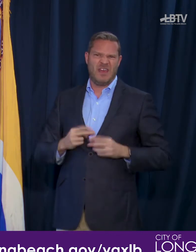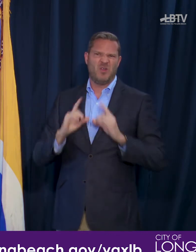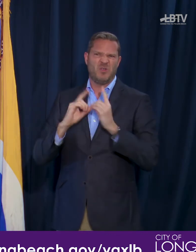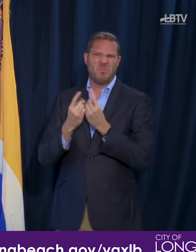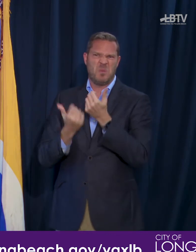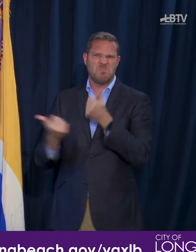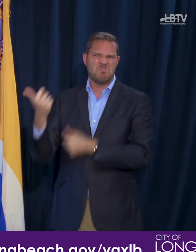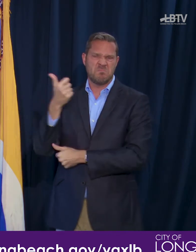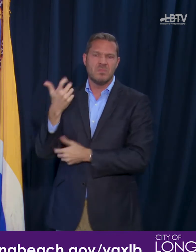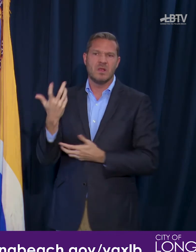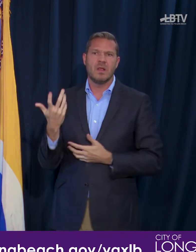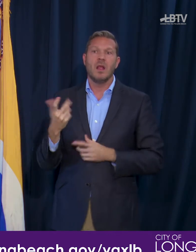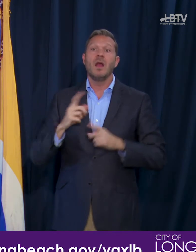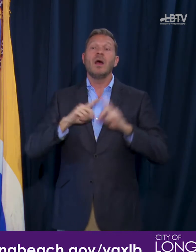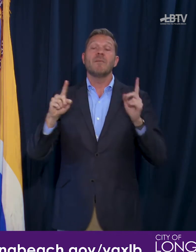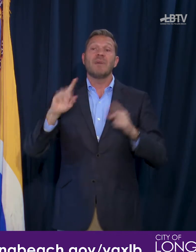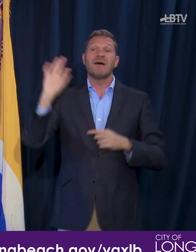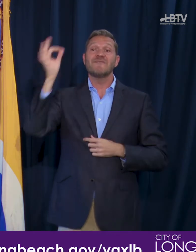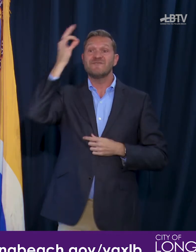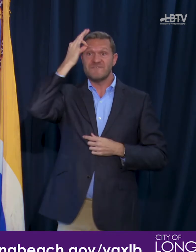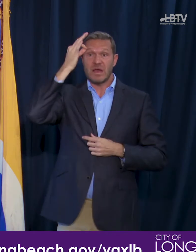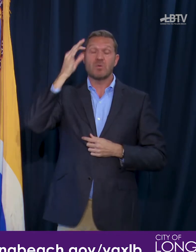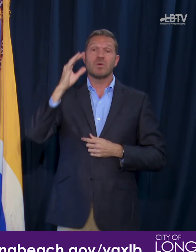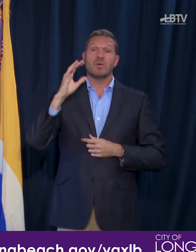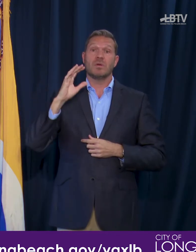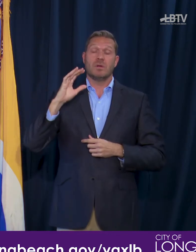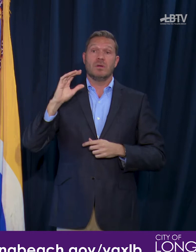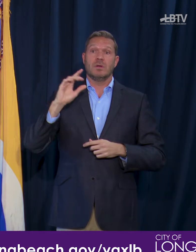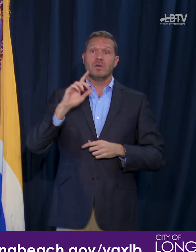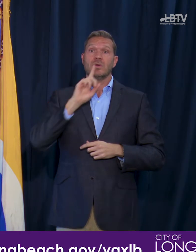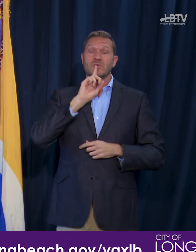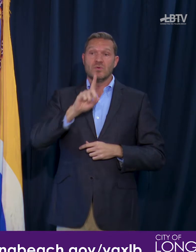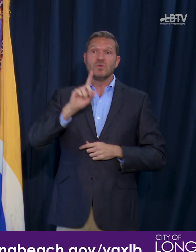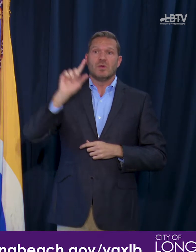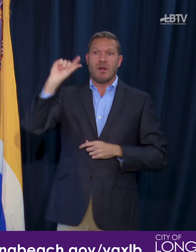government is communicating to states and now states are now communicating to us but